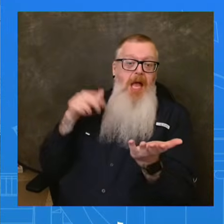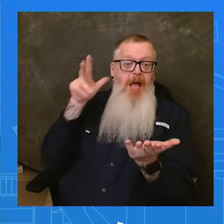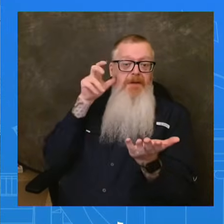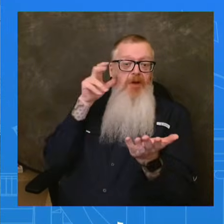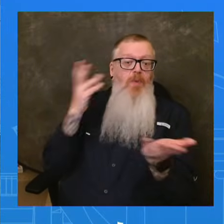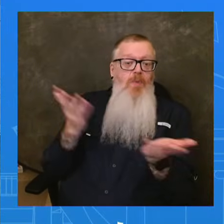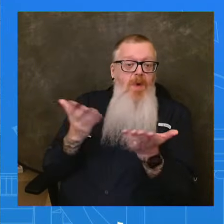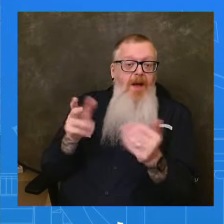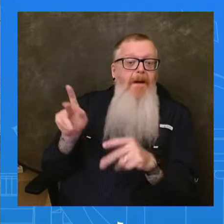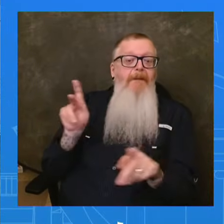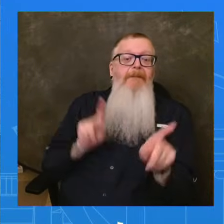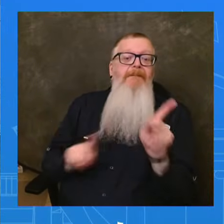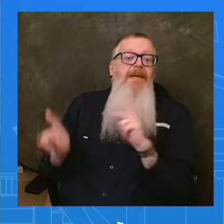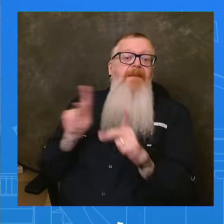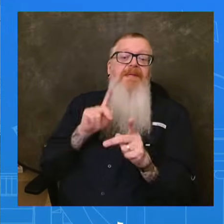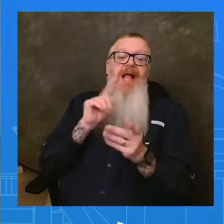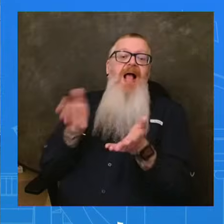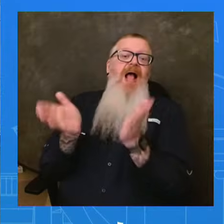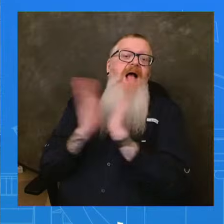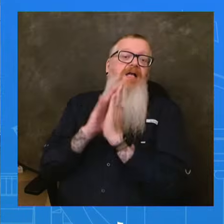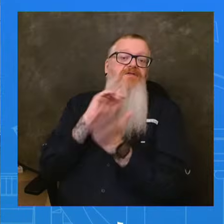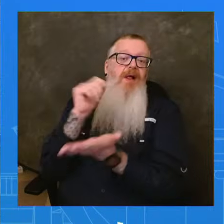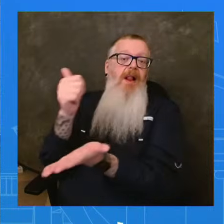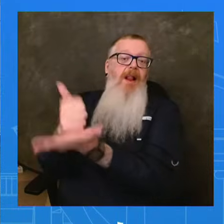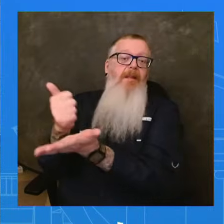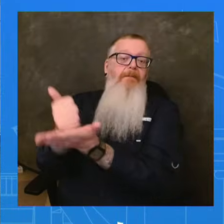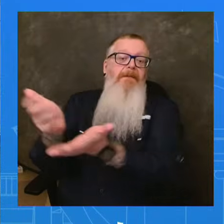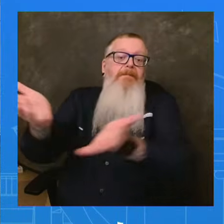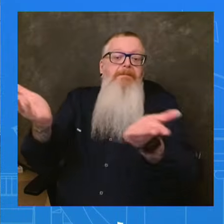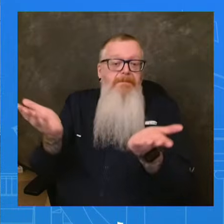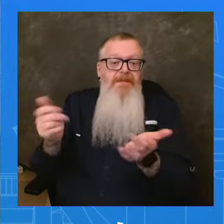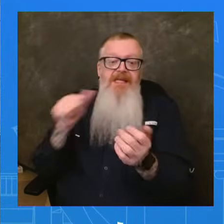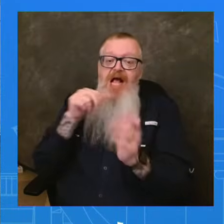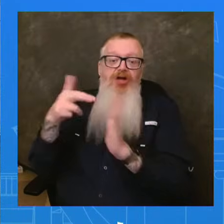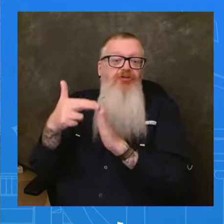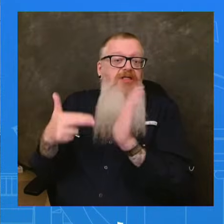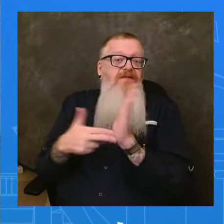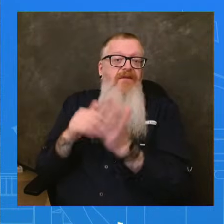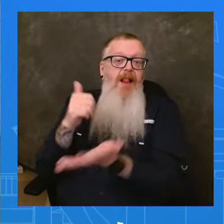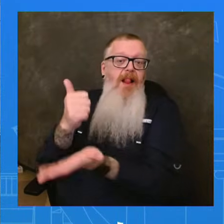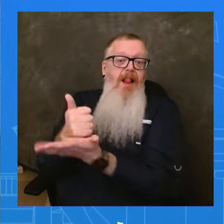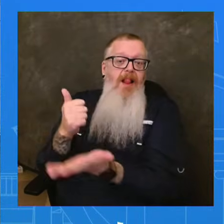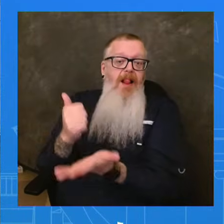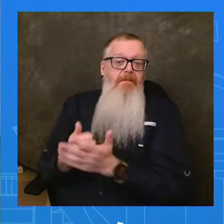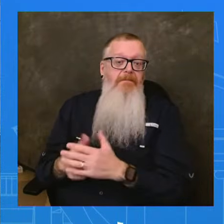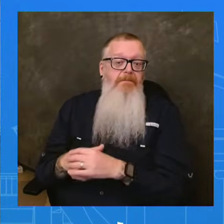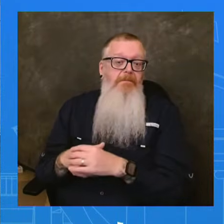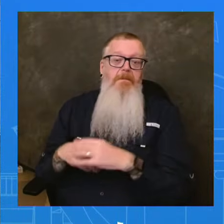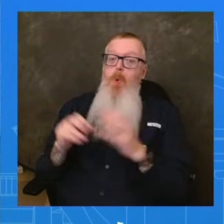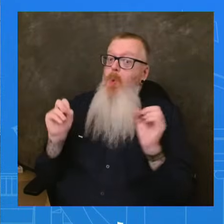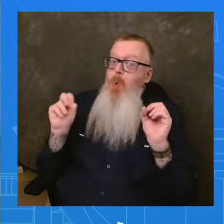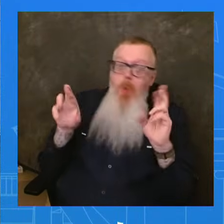They're not registering for the help that they need, or they are afraid to approach some of our staff